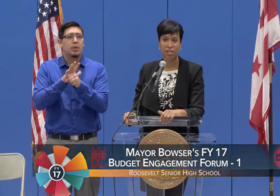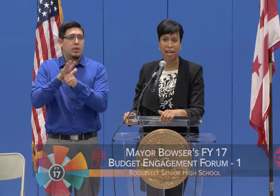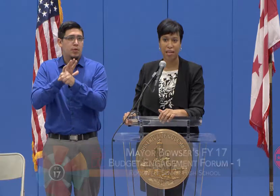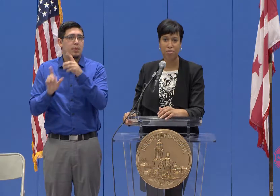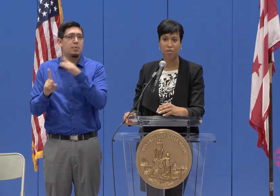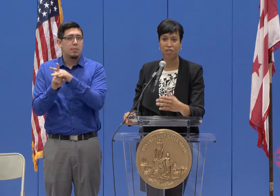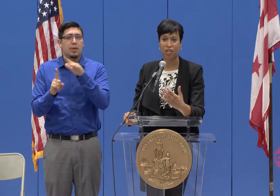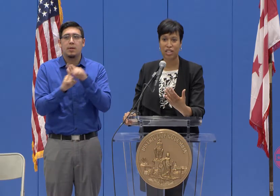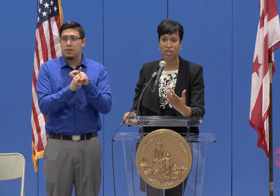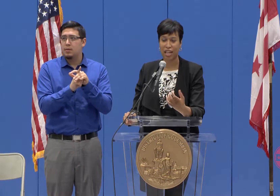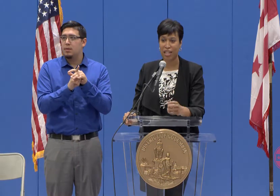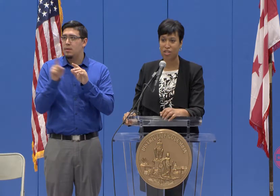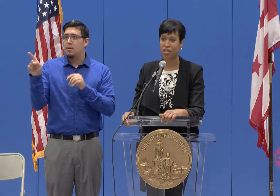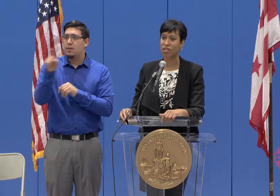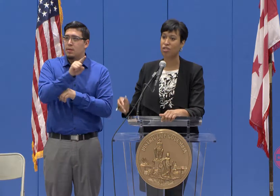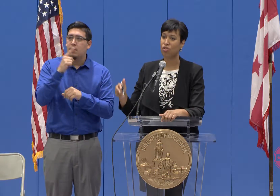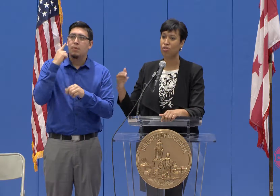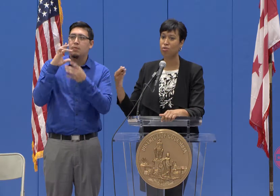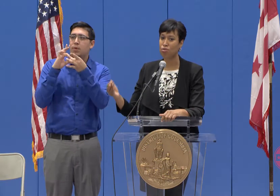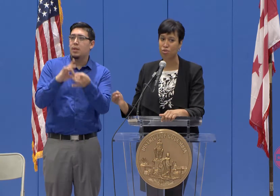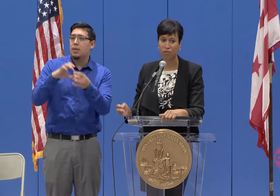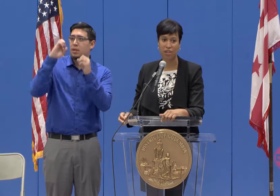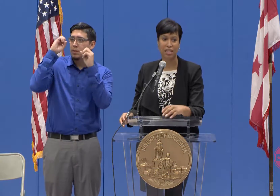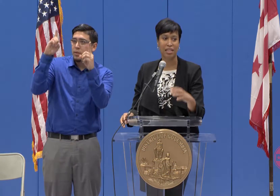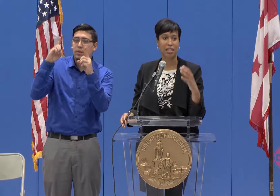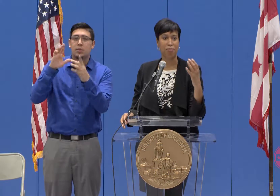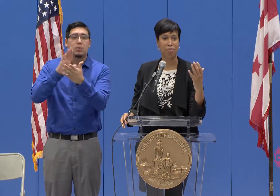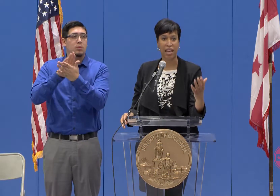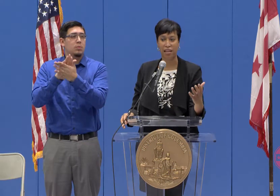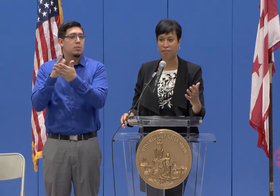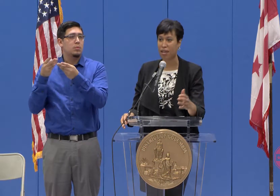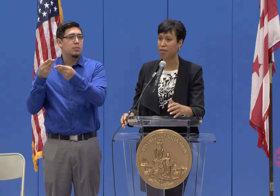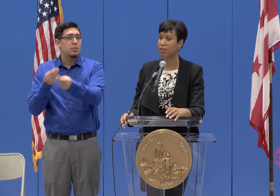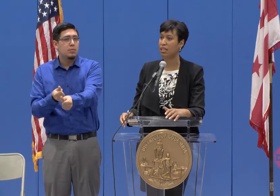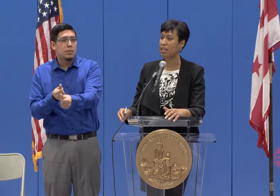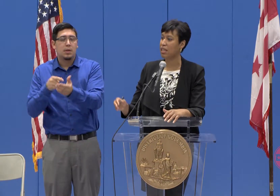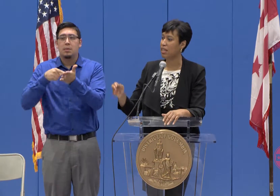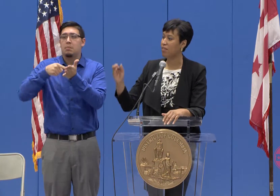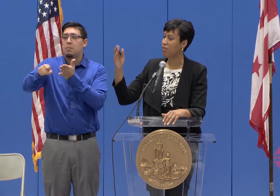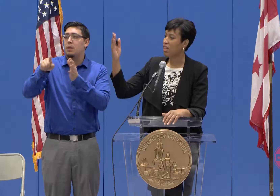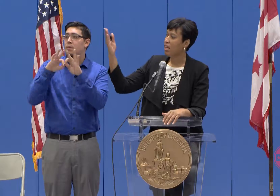THE TABLE, AROUND EDUCATION AND SCHOOLS FUNDING AND PAID FAMILY LEAVE.